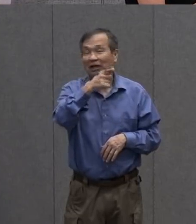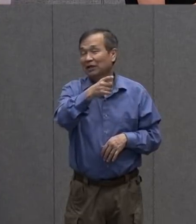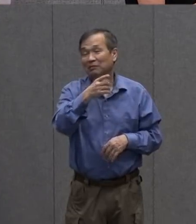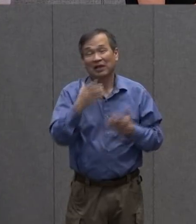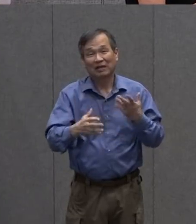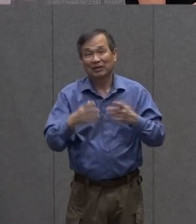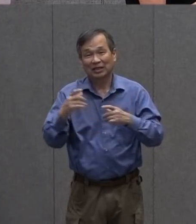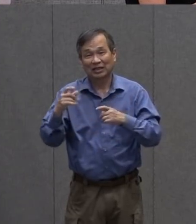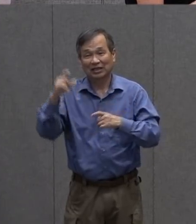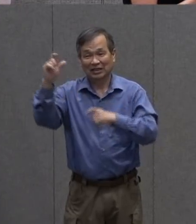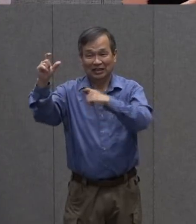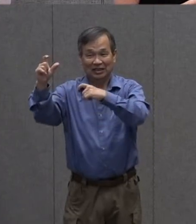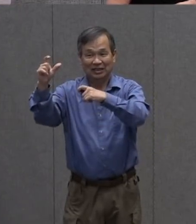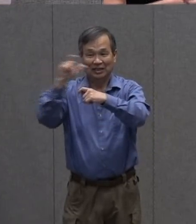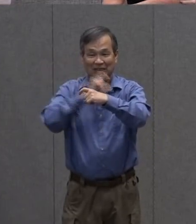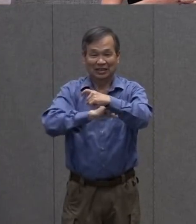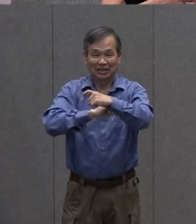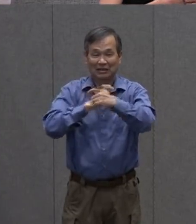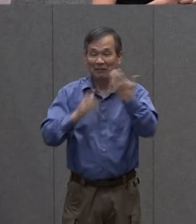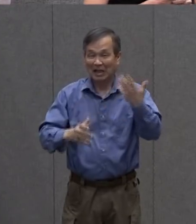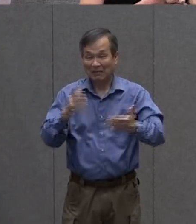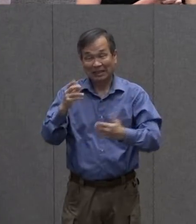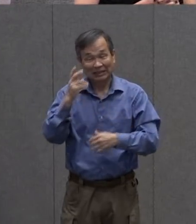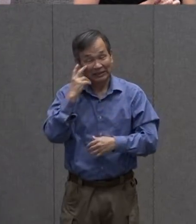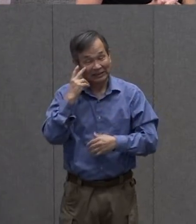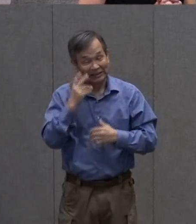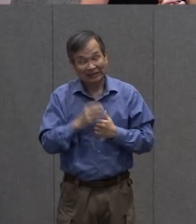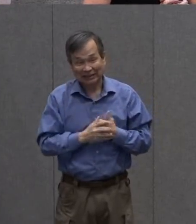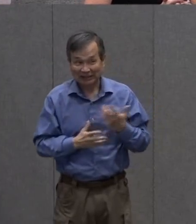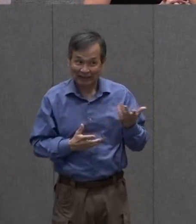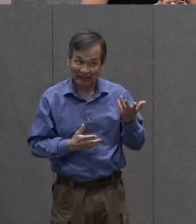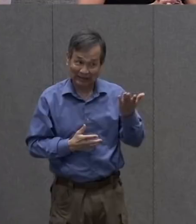So it looks like I might be able to jump Mrs. Kay. Do you see this?